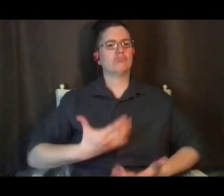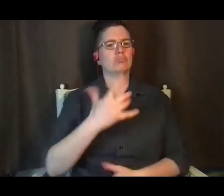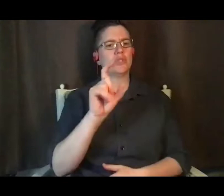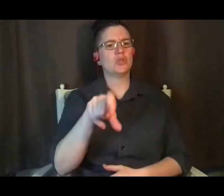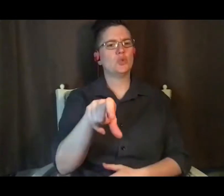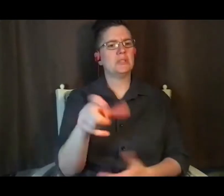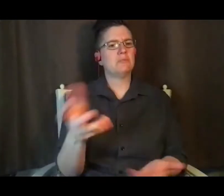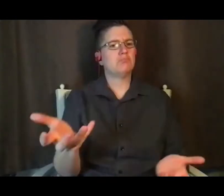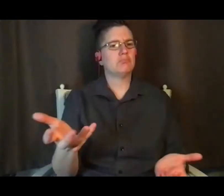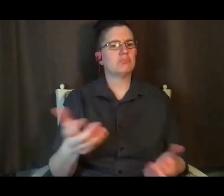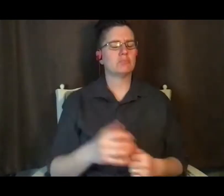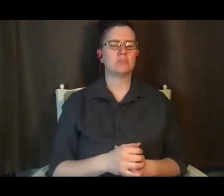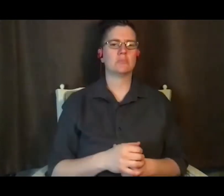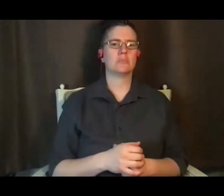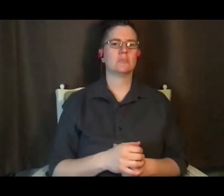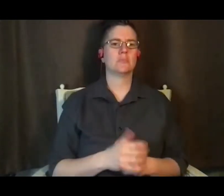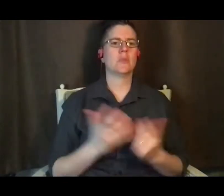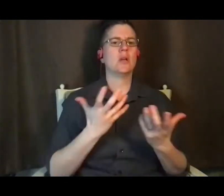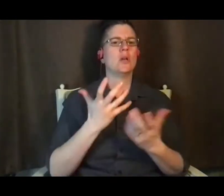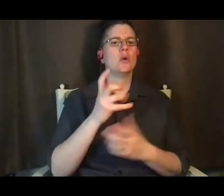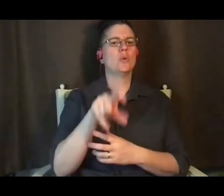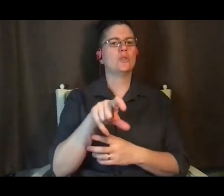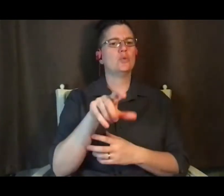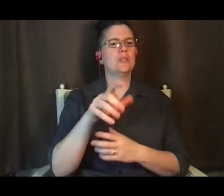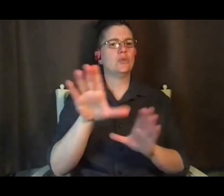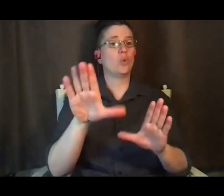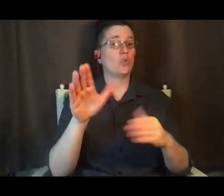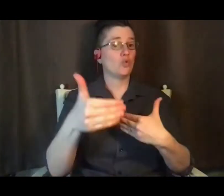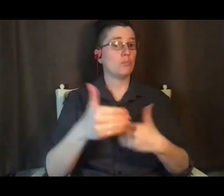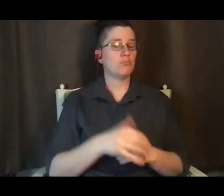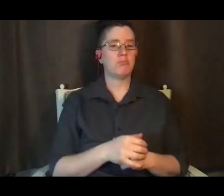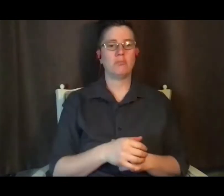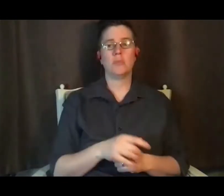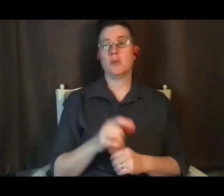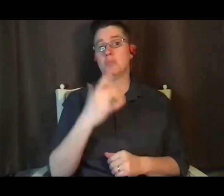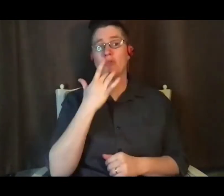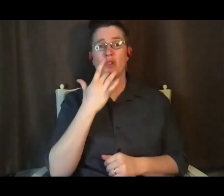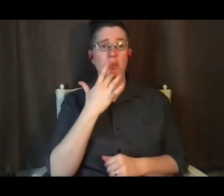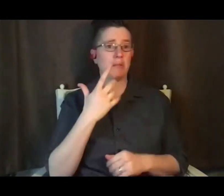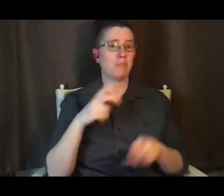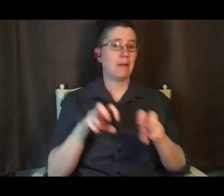what do you need in the room you were in would you prefer to be on a couch or a beanbag chair or